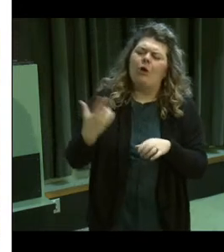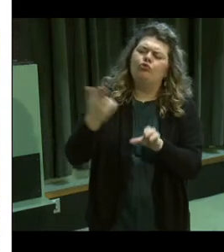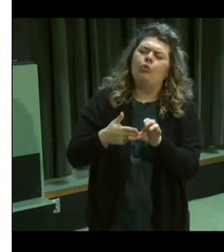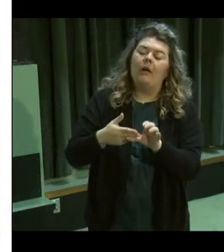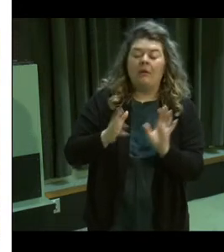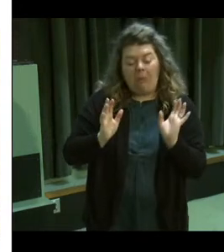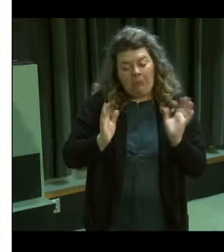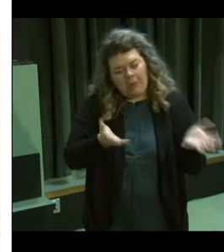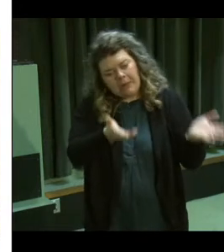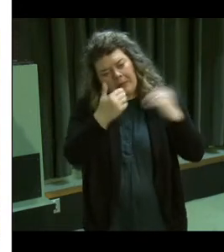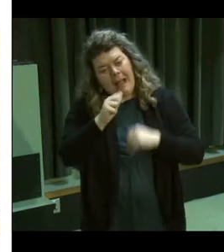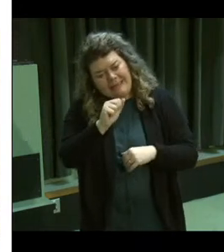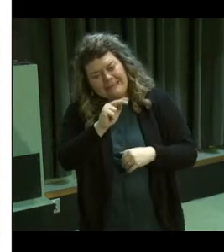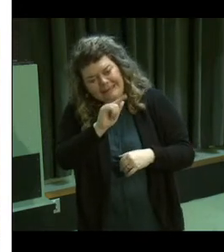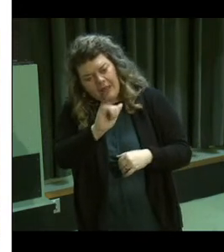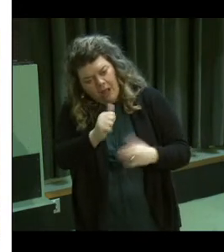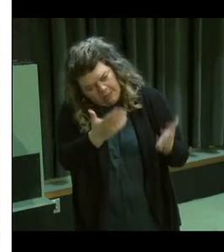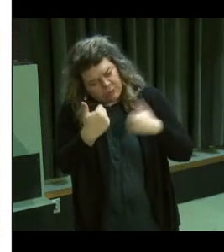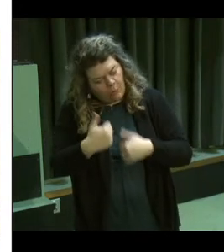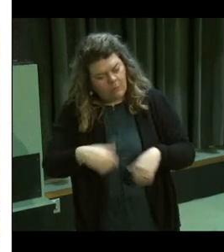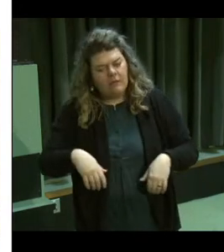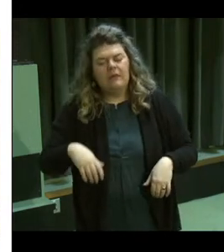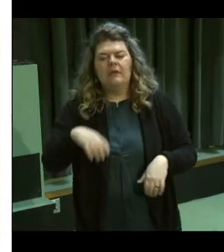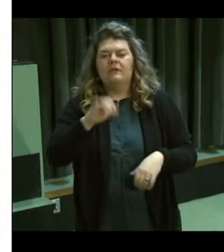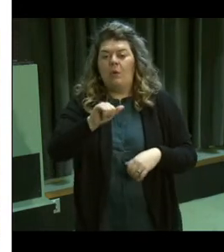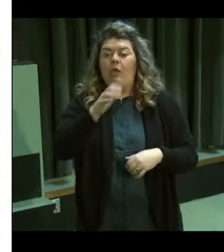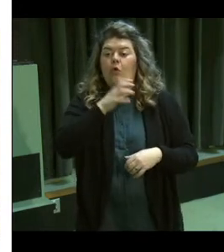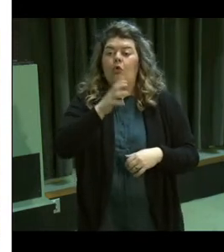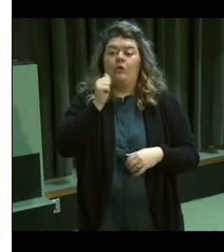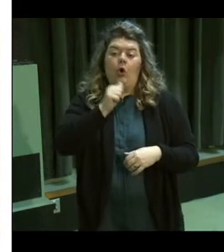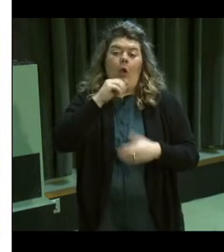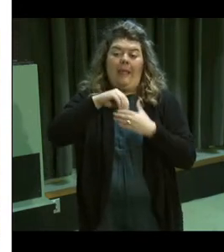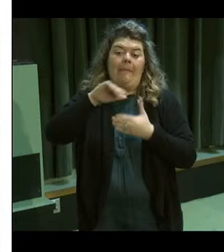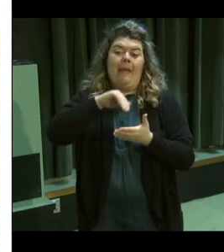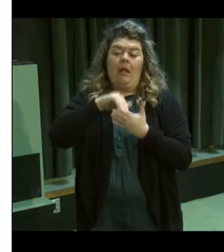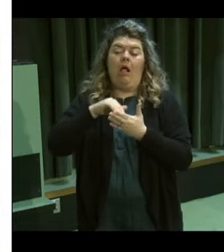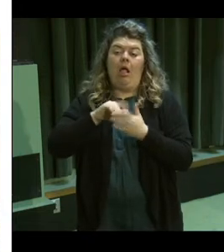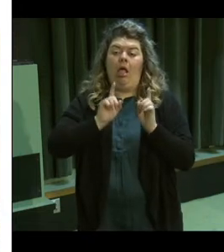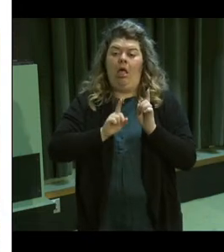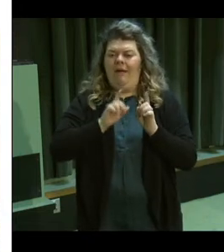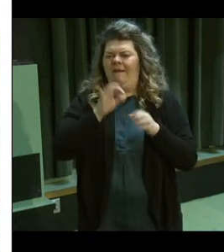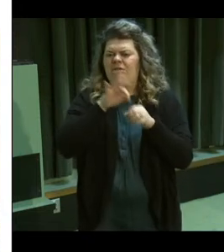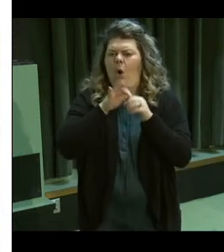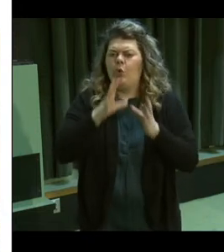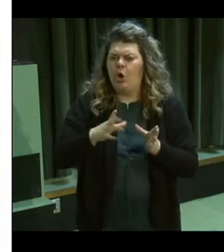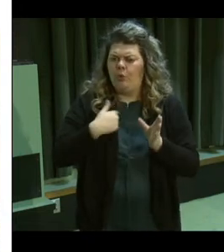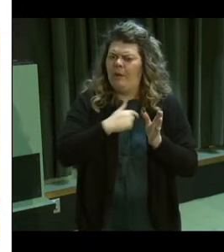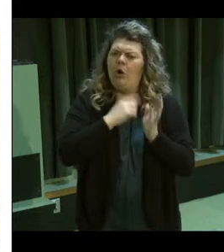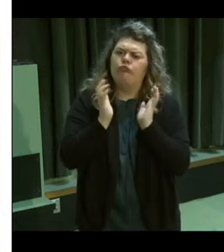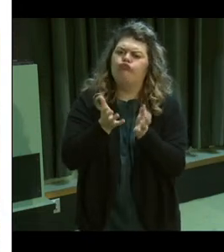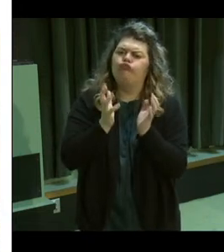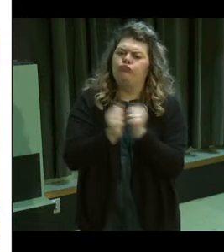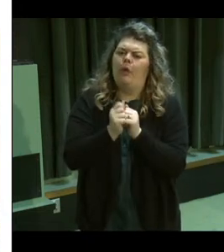called me up and said, I want to go with you. And so I said, come